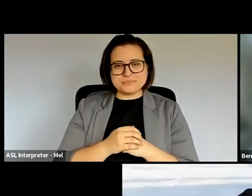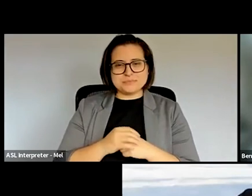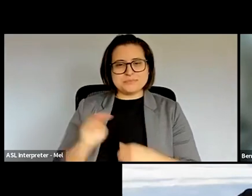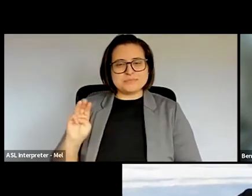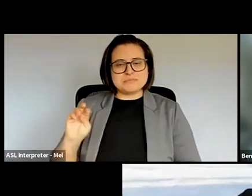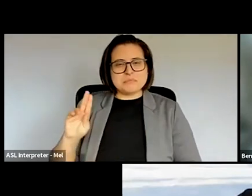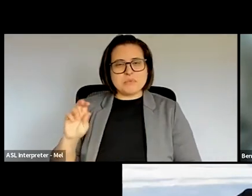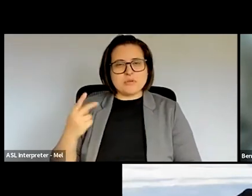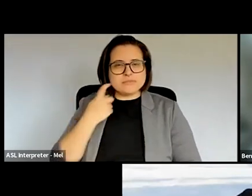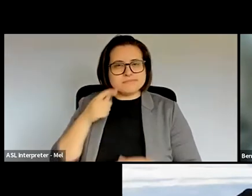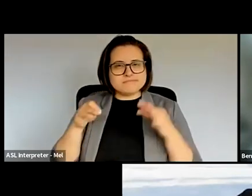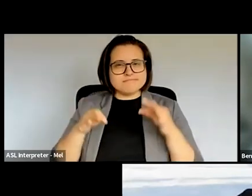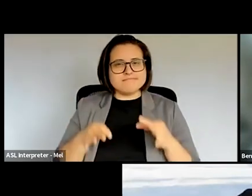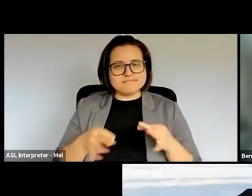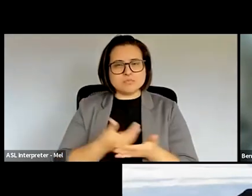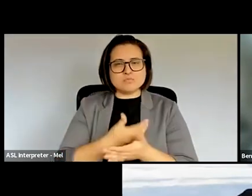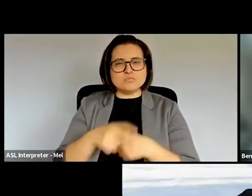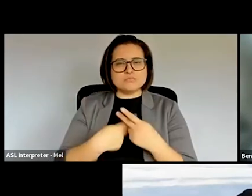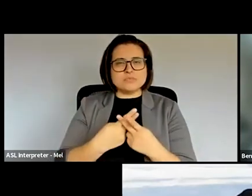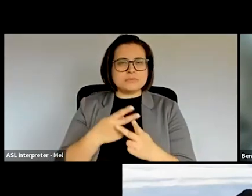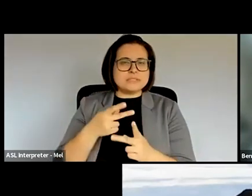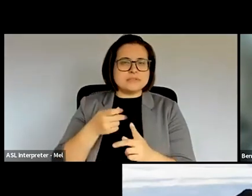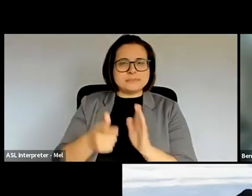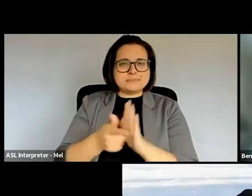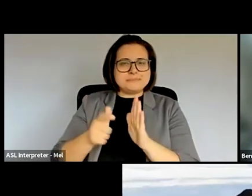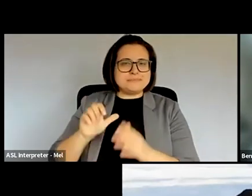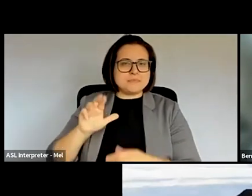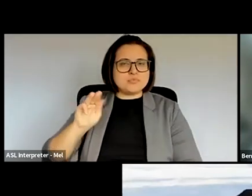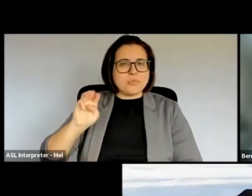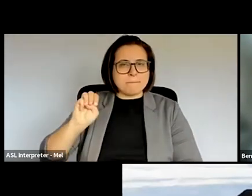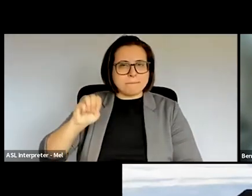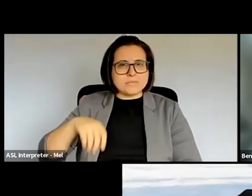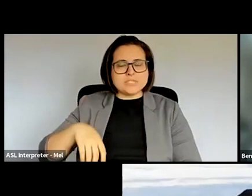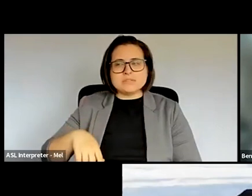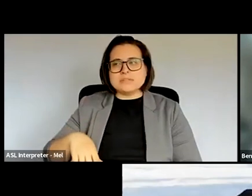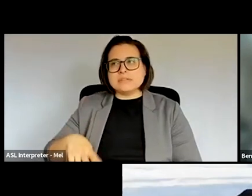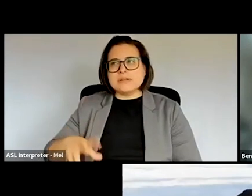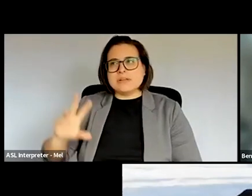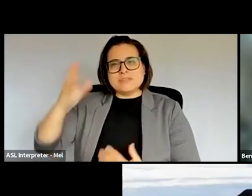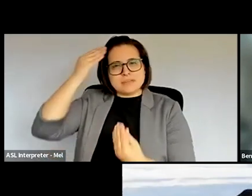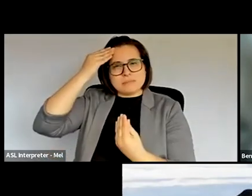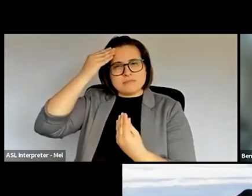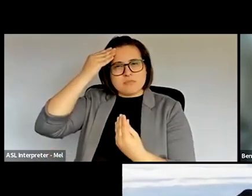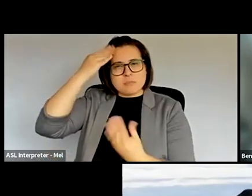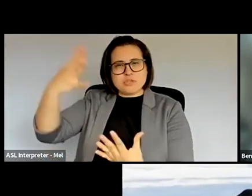described about new kinds of crimes suggests to me a kind of information pollution, which is kind